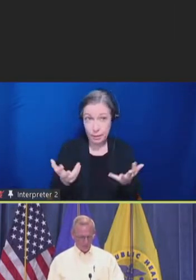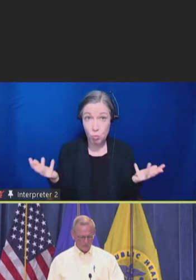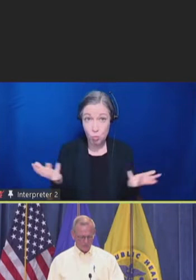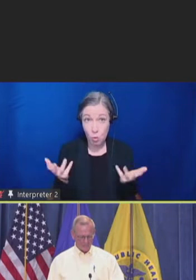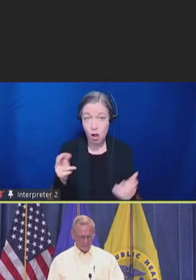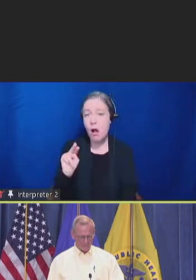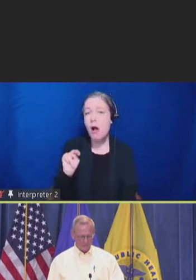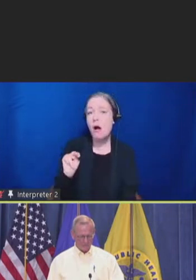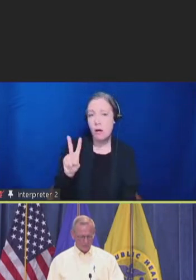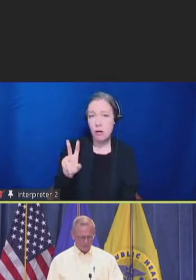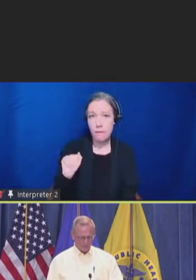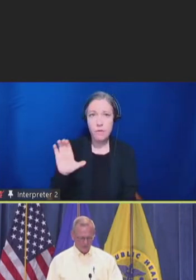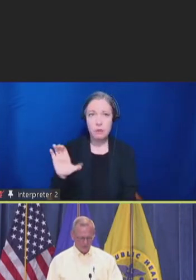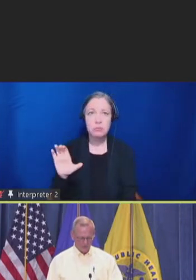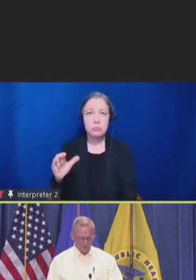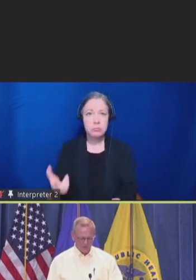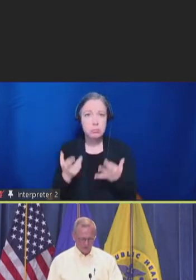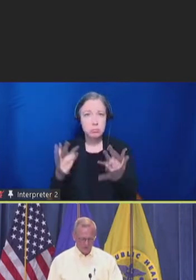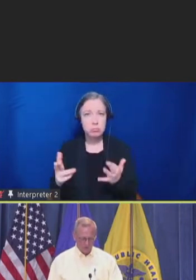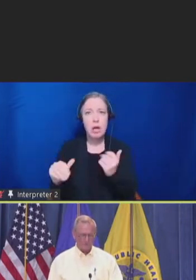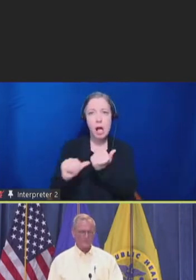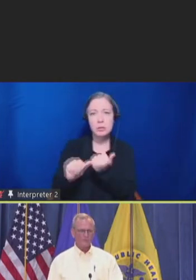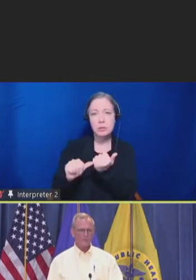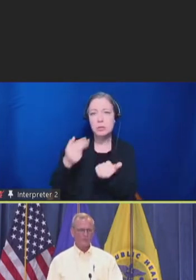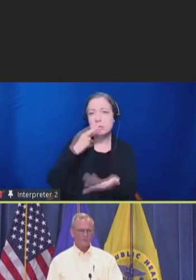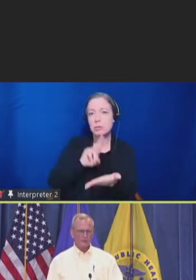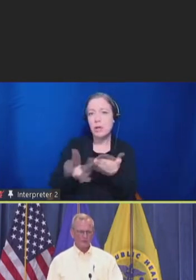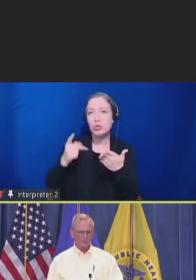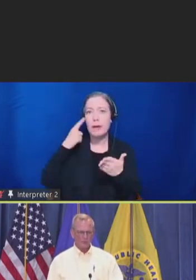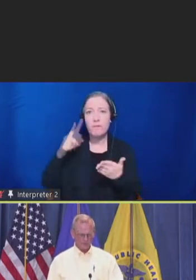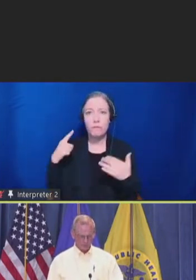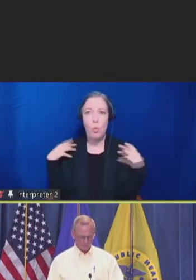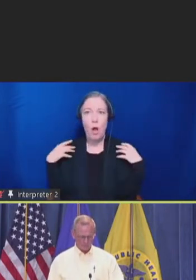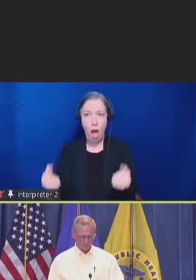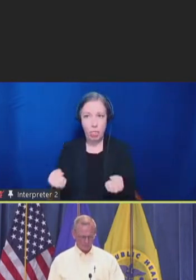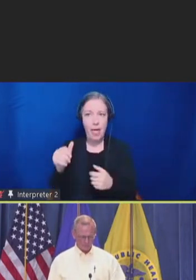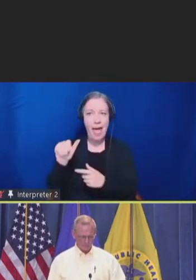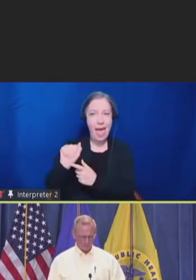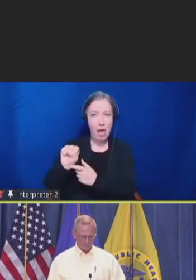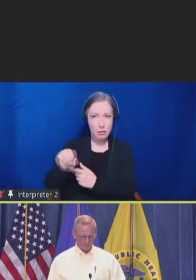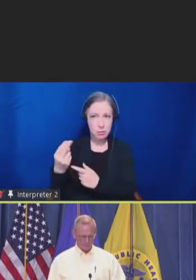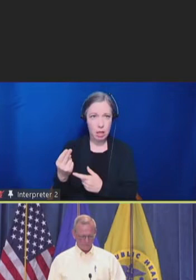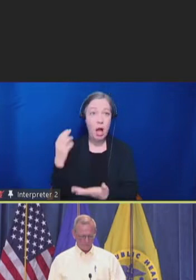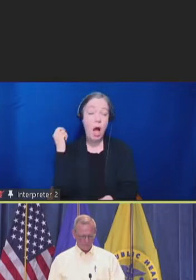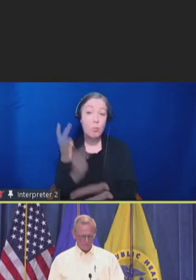and lead the development of a coordinating group within the federal government.